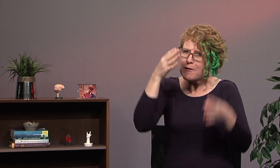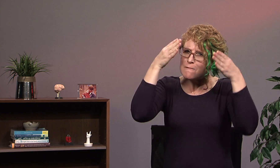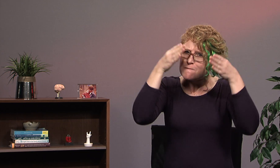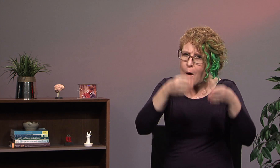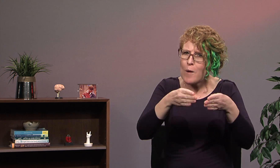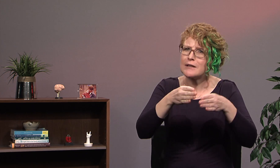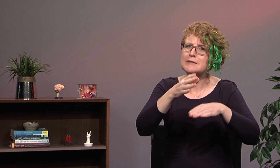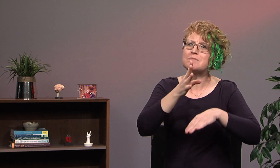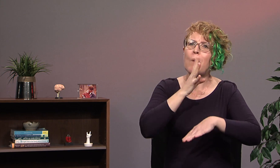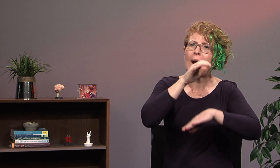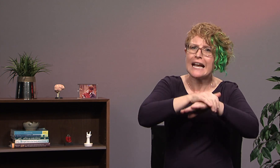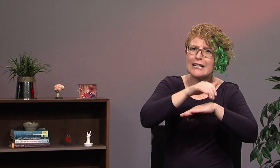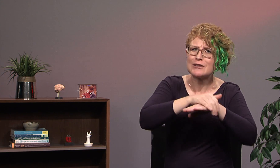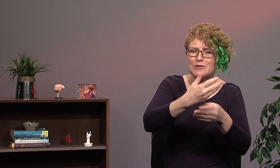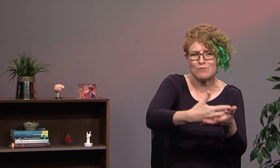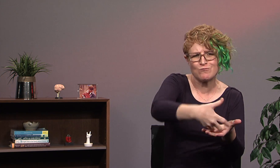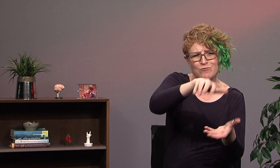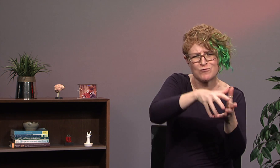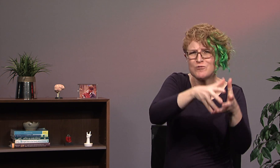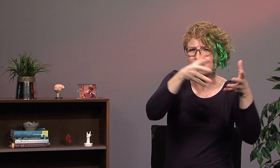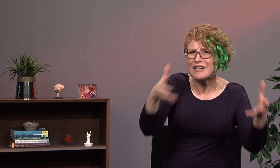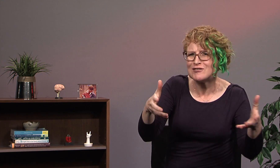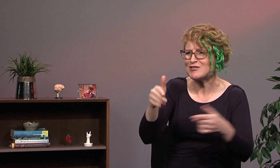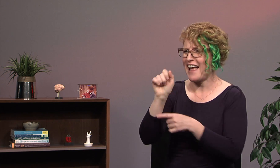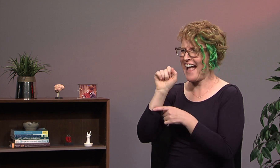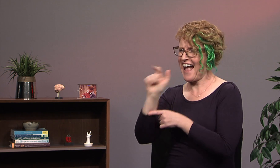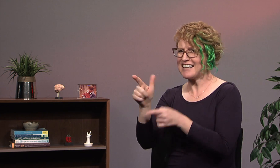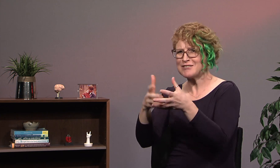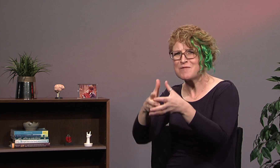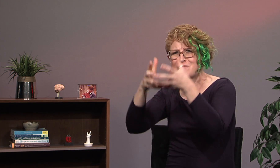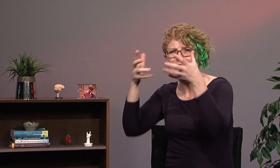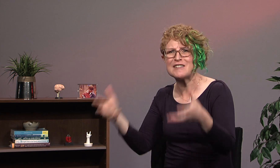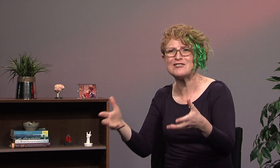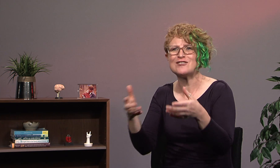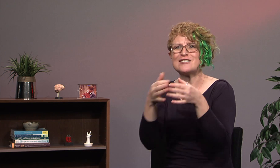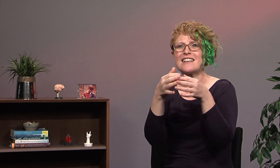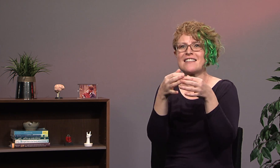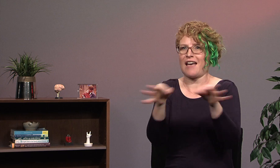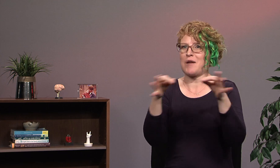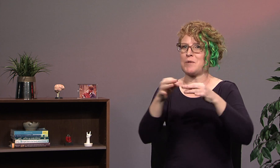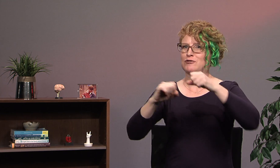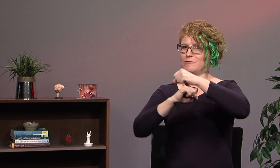Let's focus on providing abundant language for deaf and hard of hearing children in ASL and spoken English,